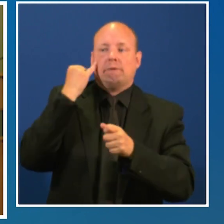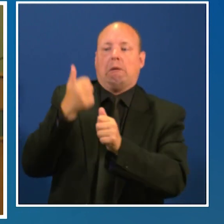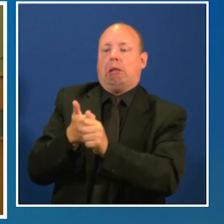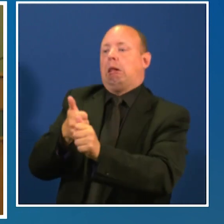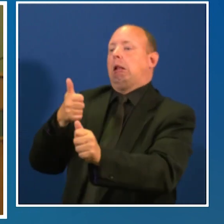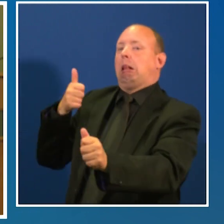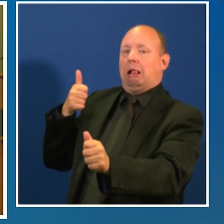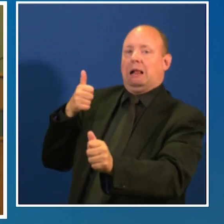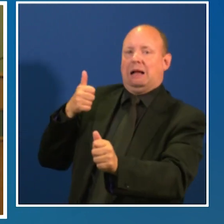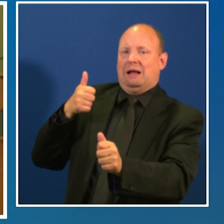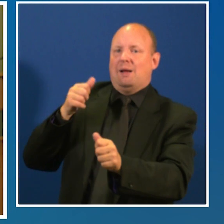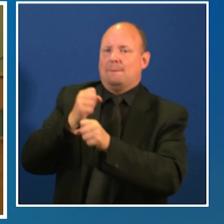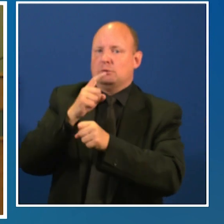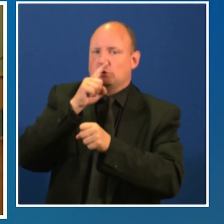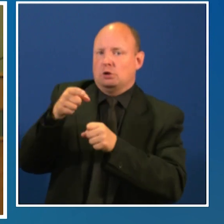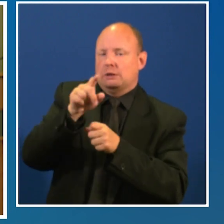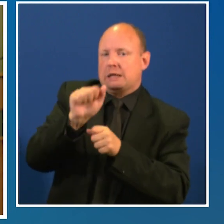And then it means that the city will continue to keep water